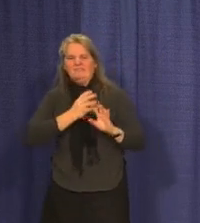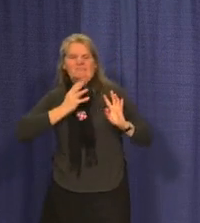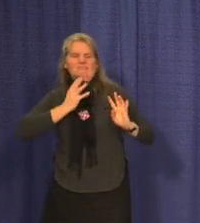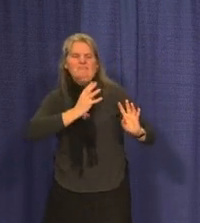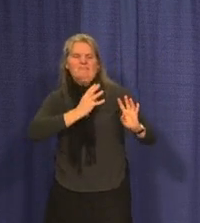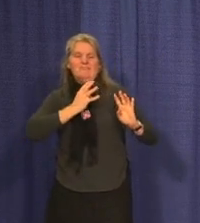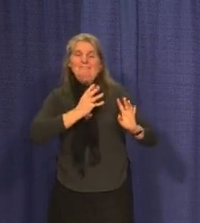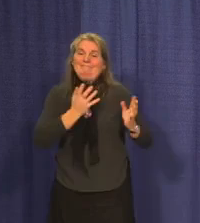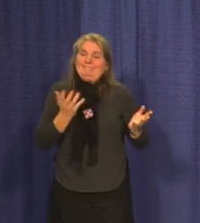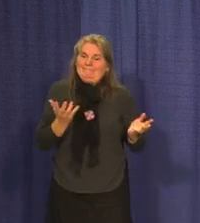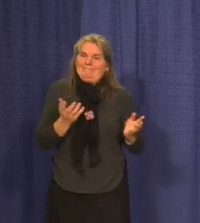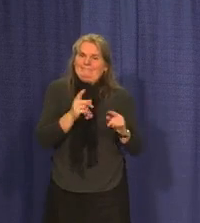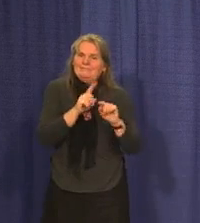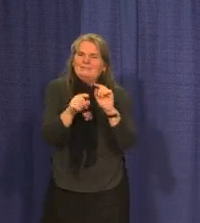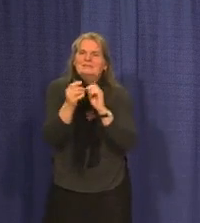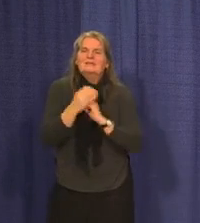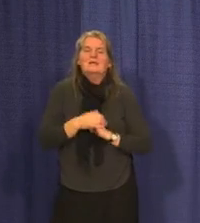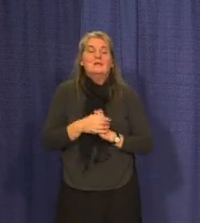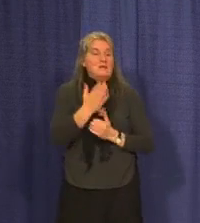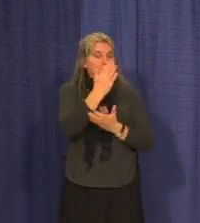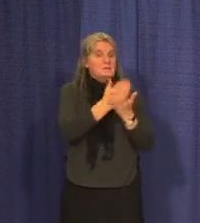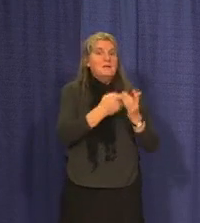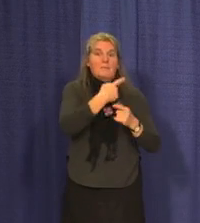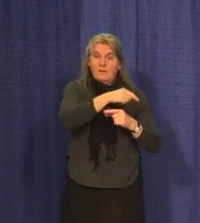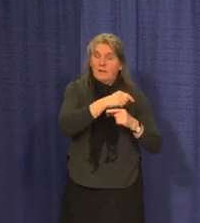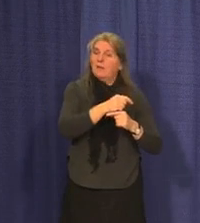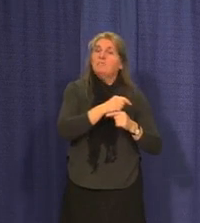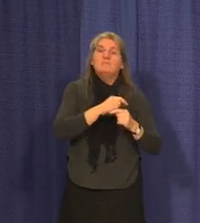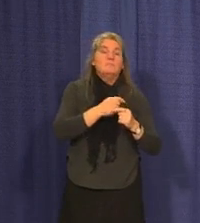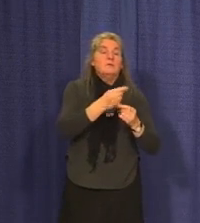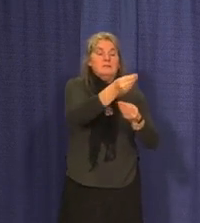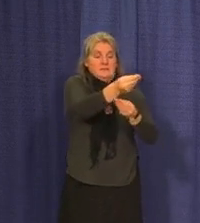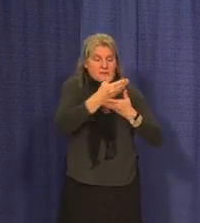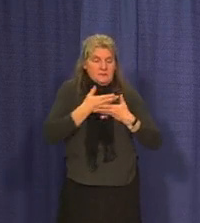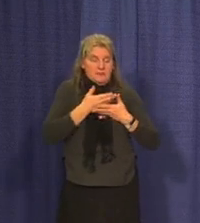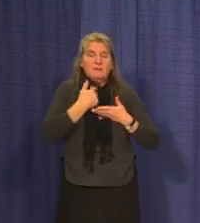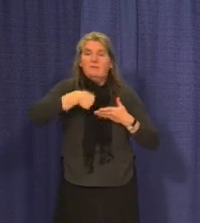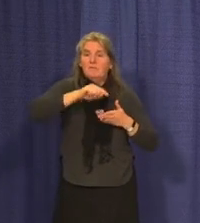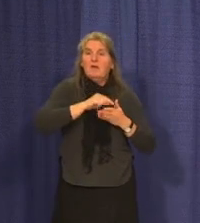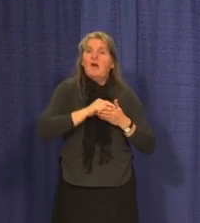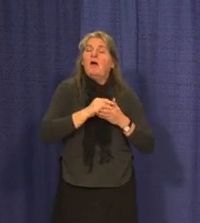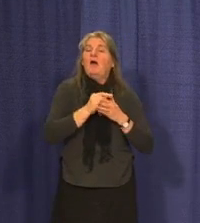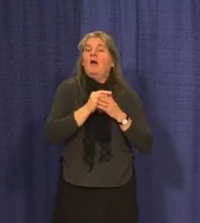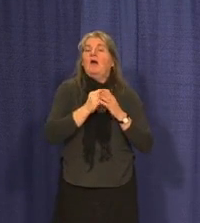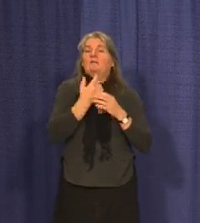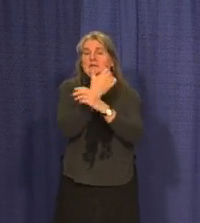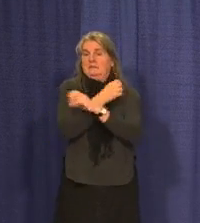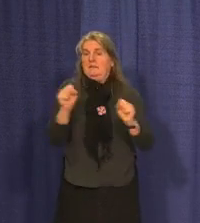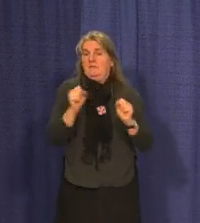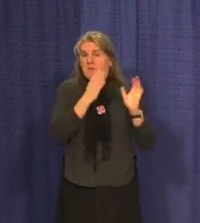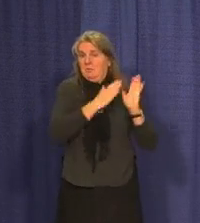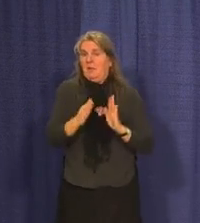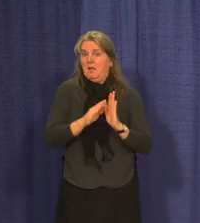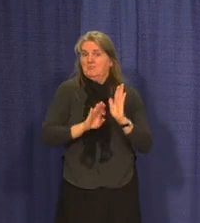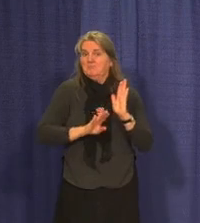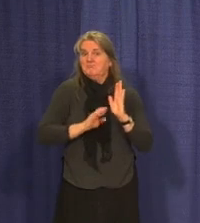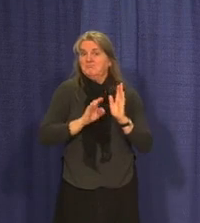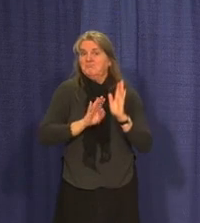year will not be the case. Many craft fairs have submitted operational plans, and we have been happy to prove them.